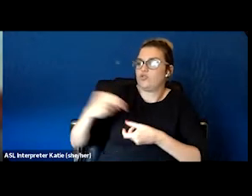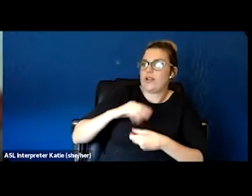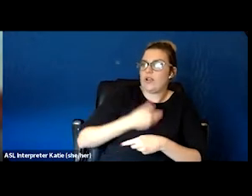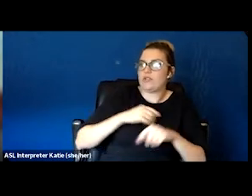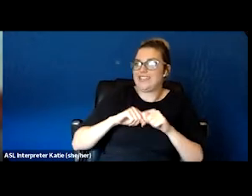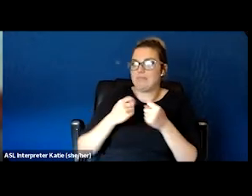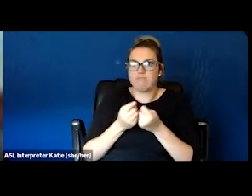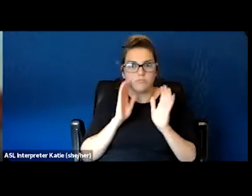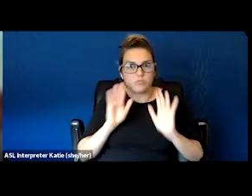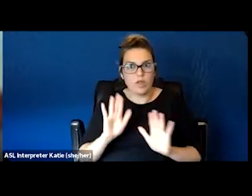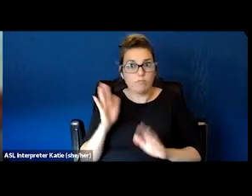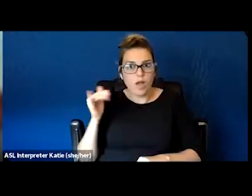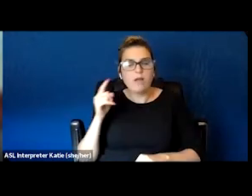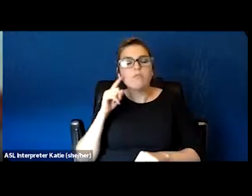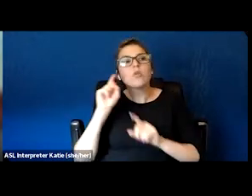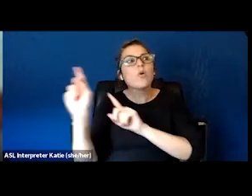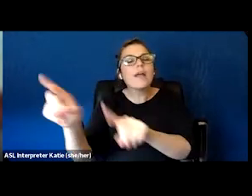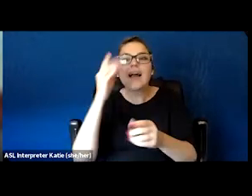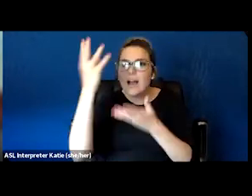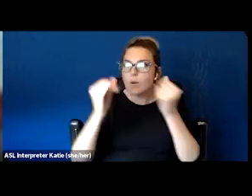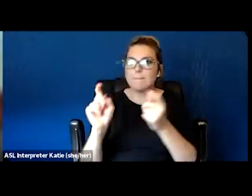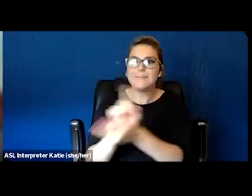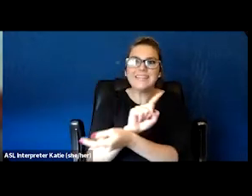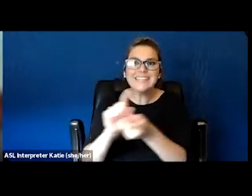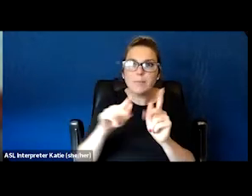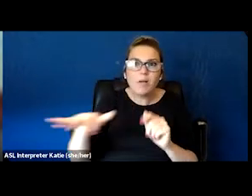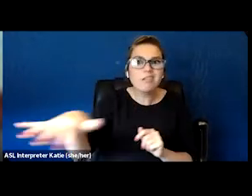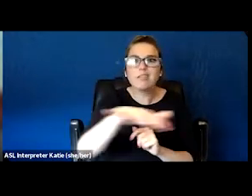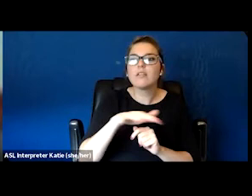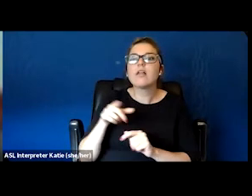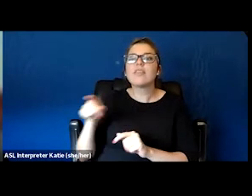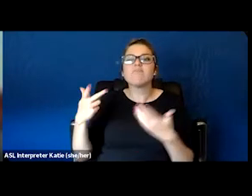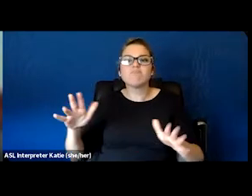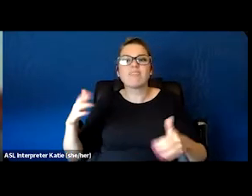in a really vulnerable unsheltered place that they have that life experience, you know,